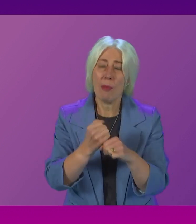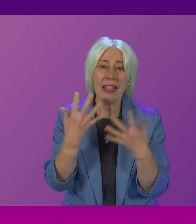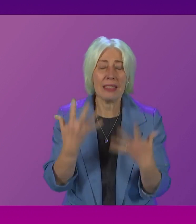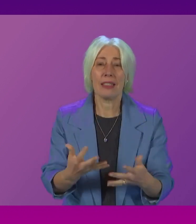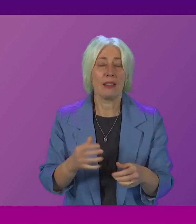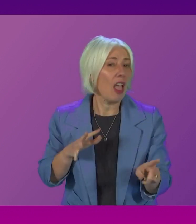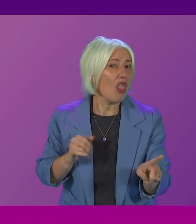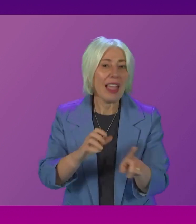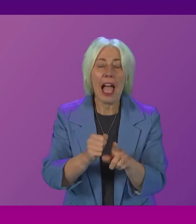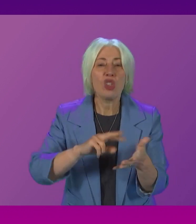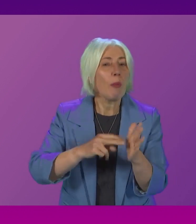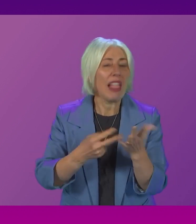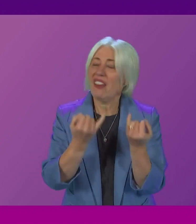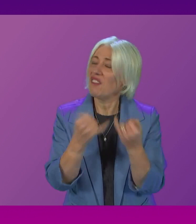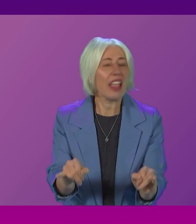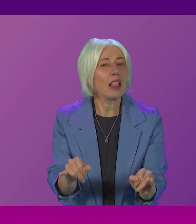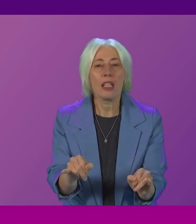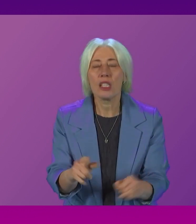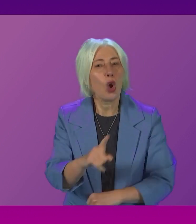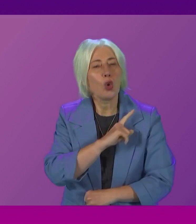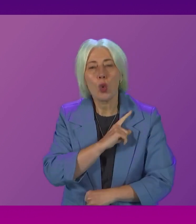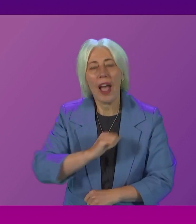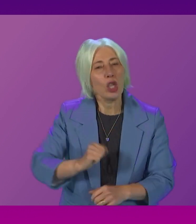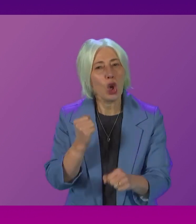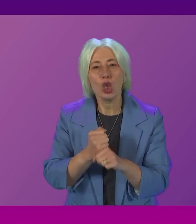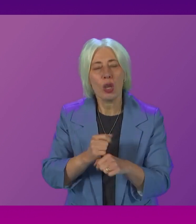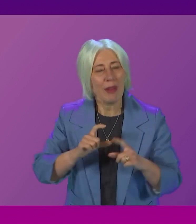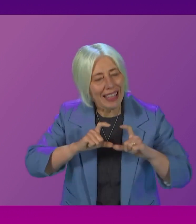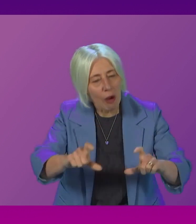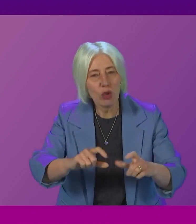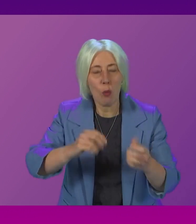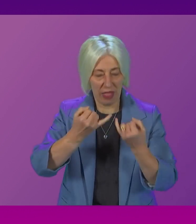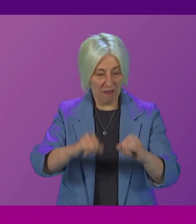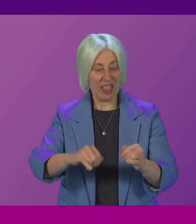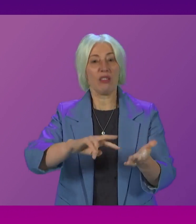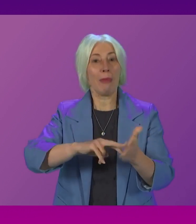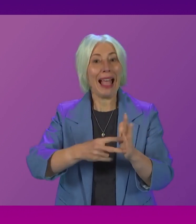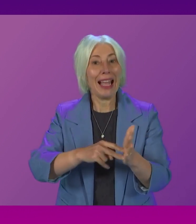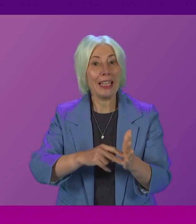has failed. Why is the Government persisting with its failing plan, and when will it bring forward a new one?